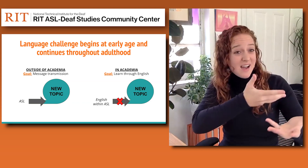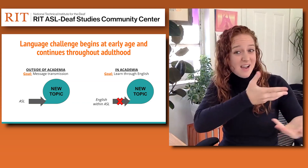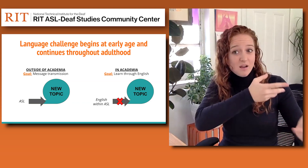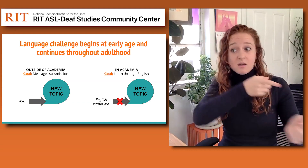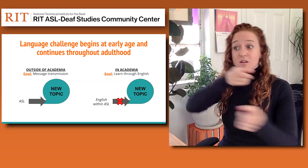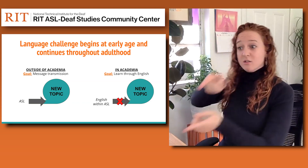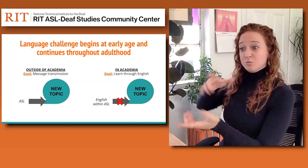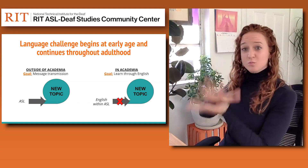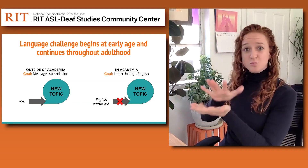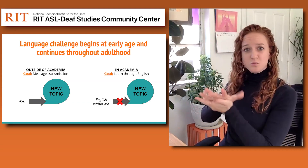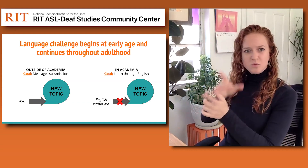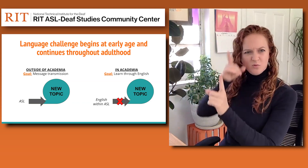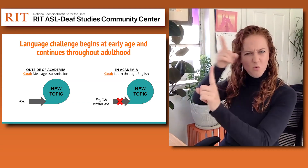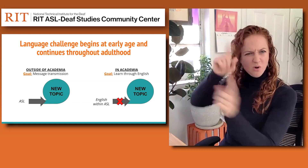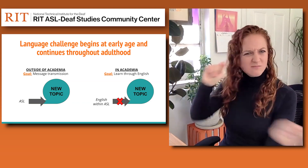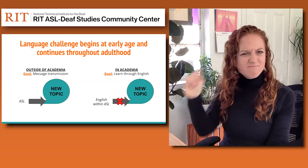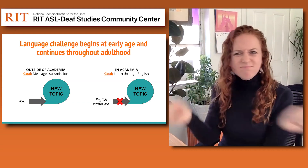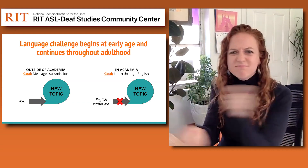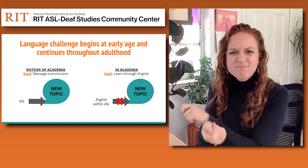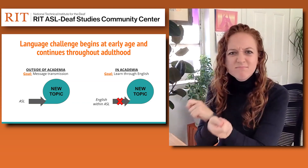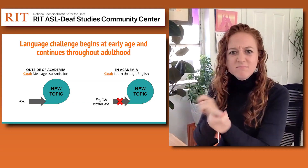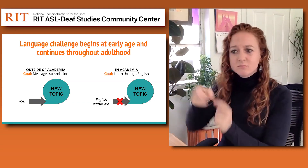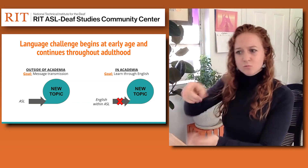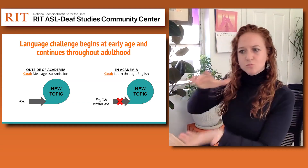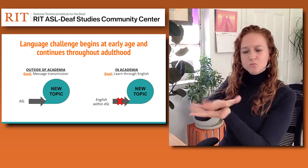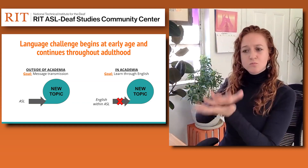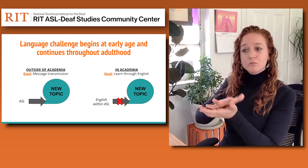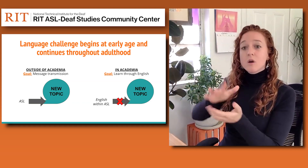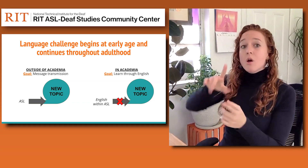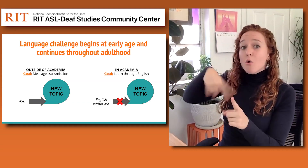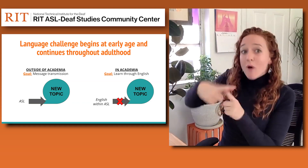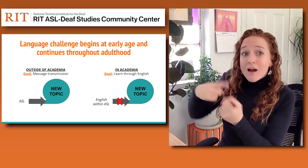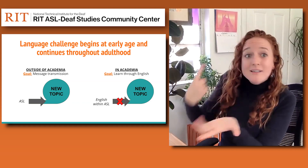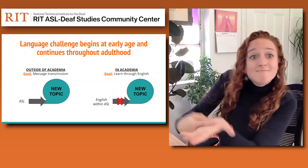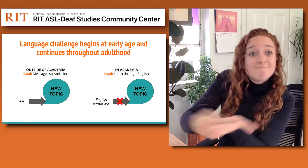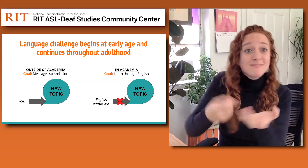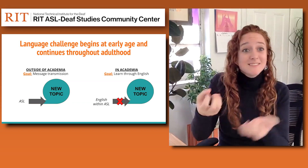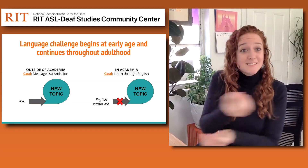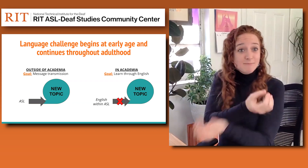without forcing the English on the concept.